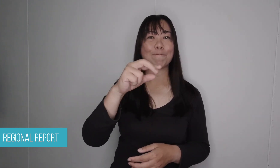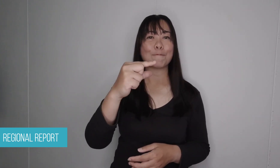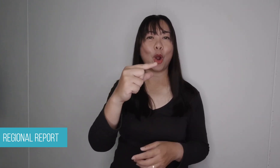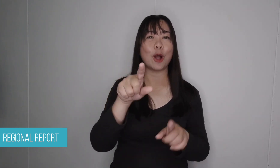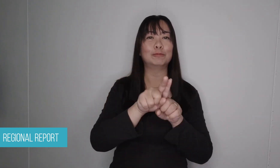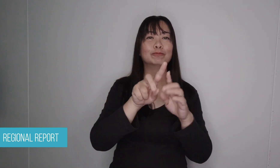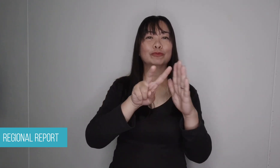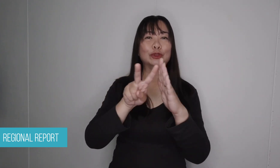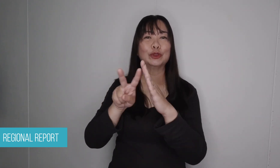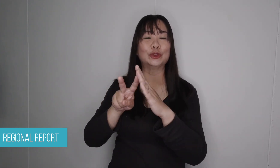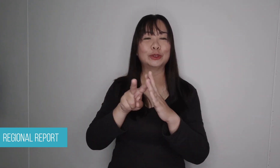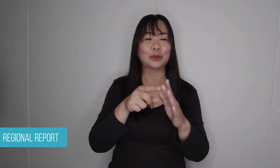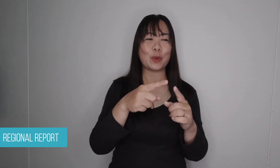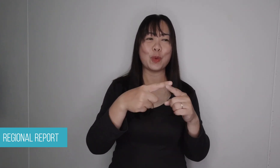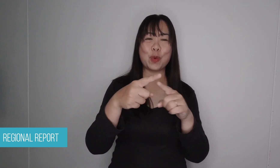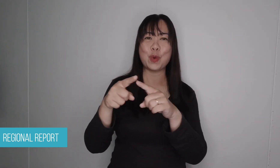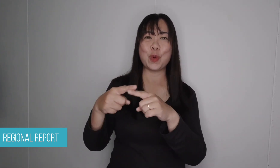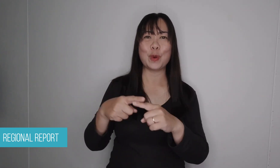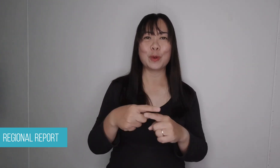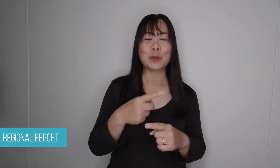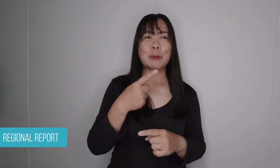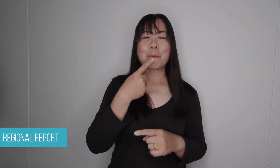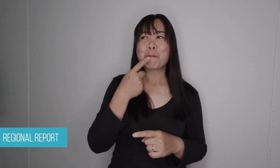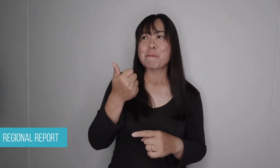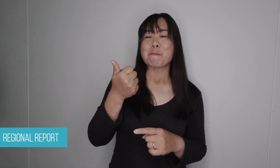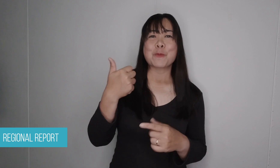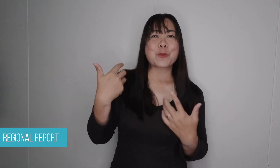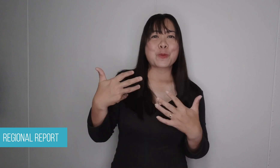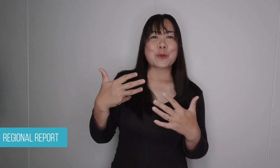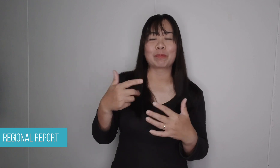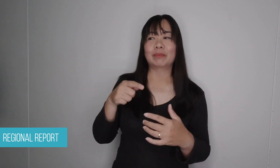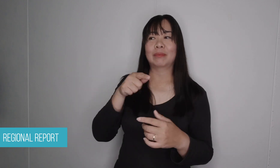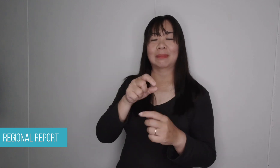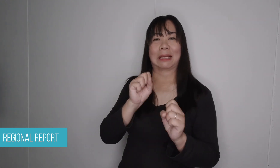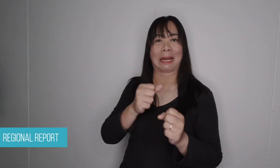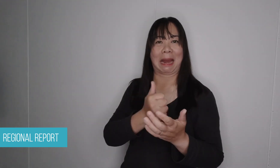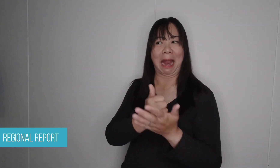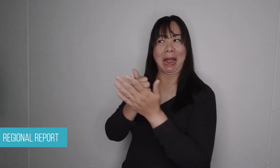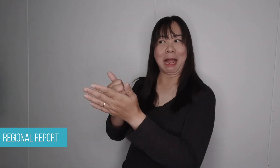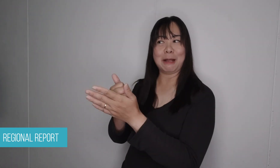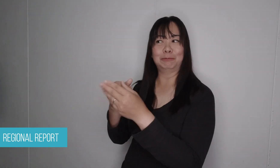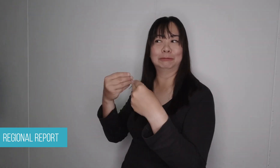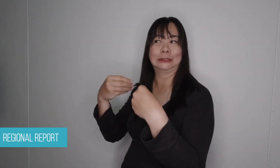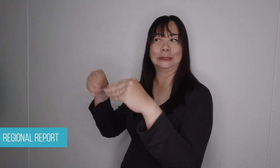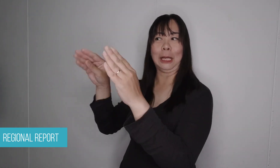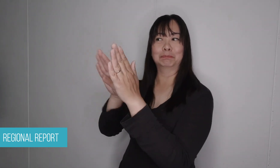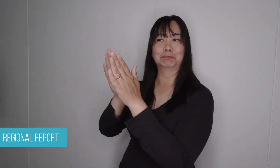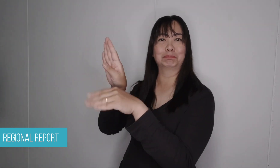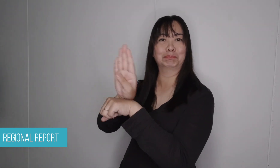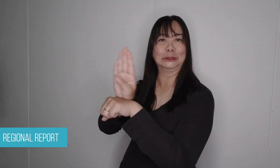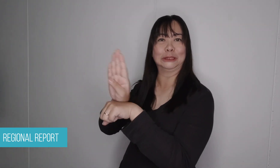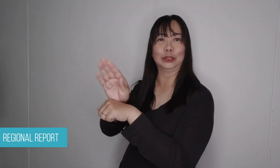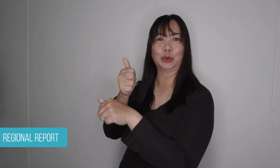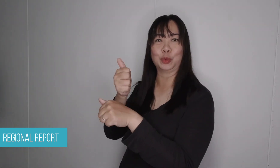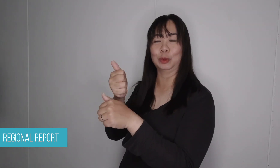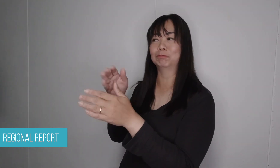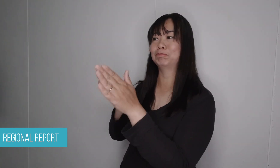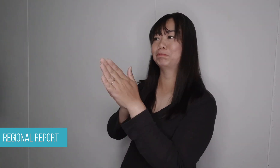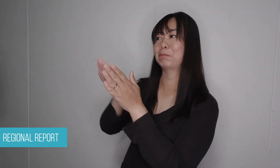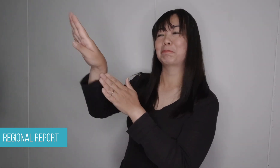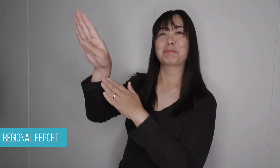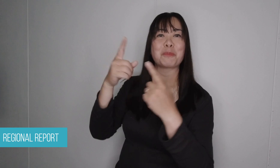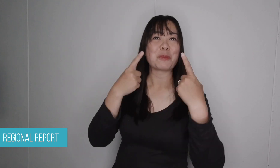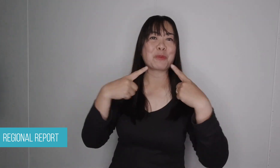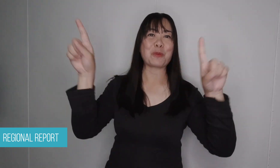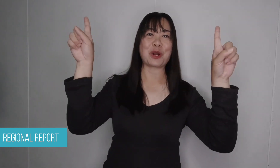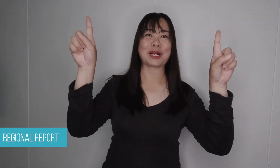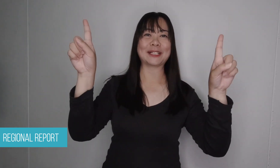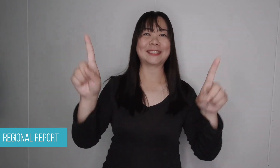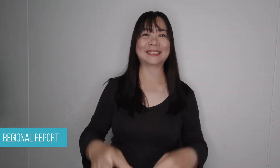chicken. This unique flavor has helped them become successful.